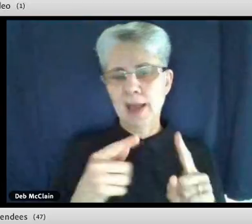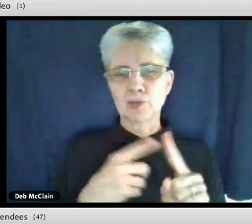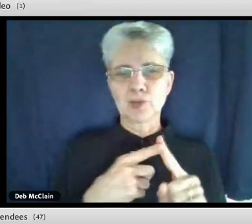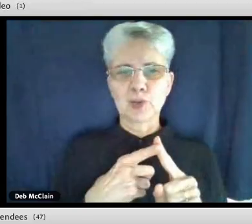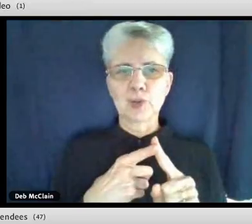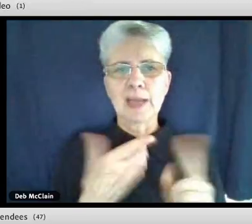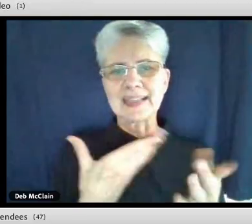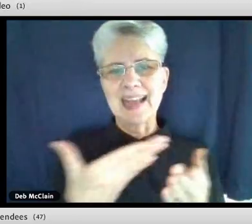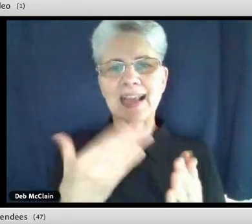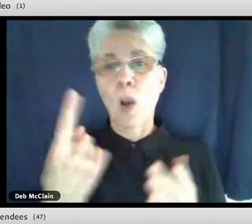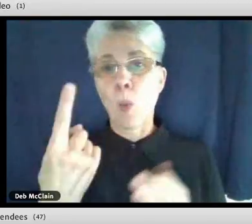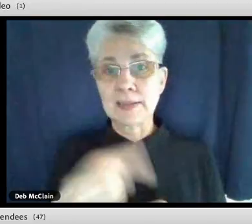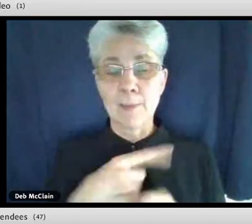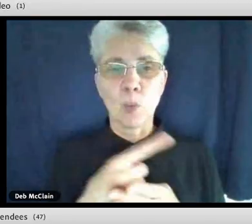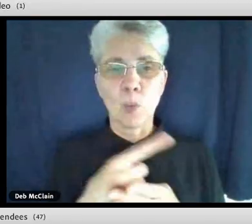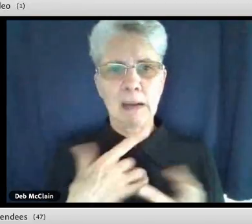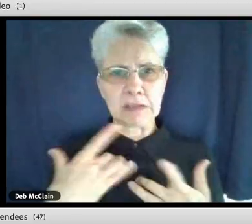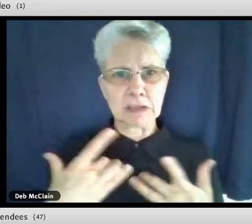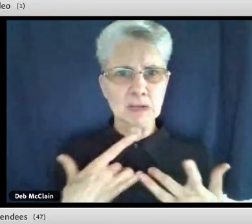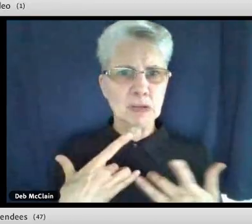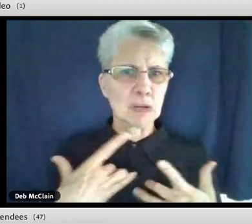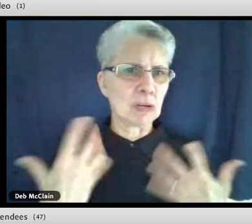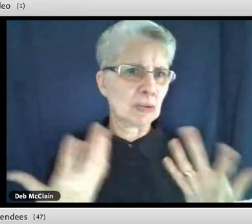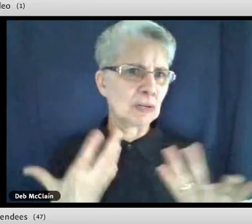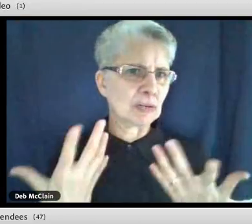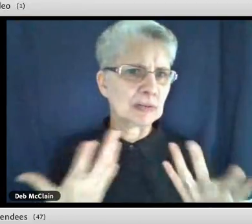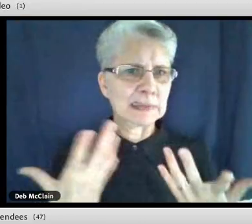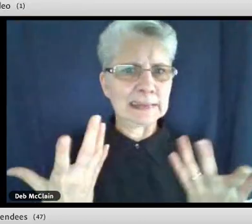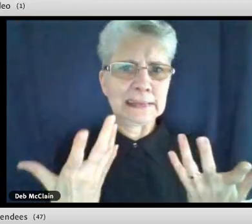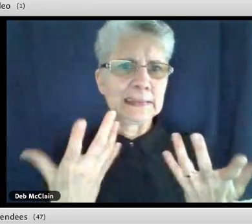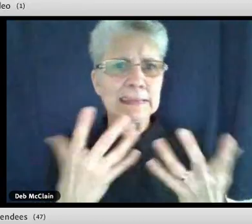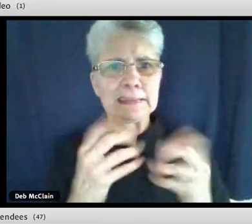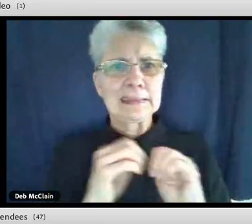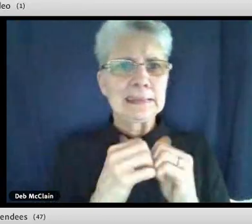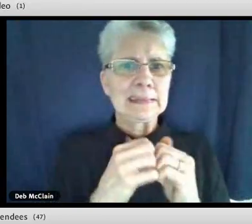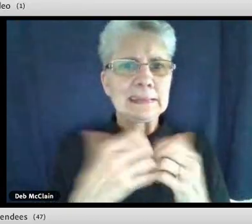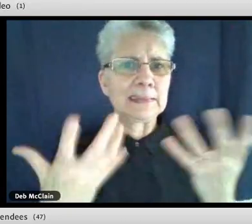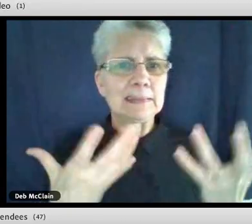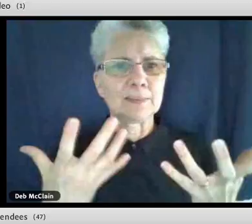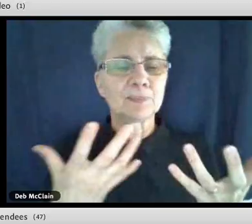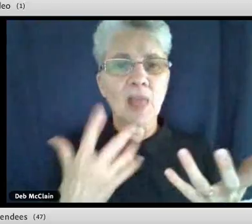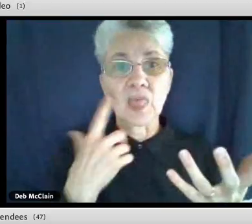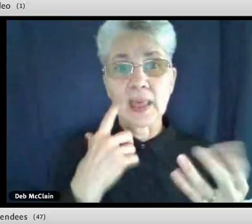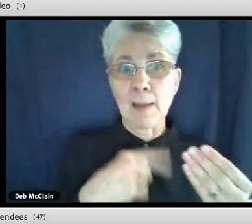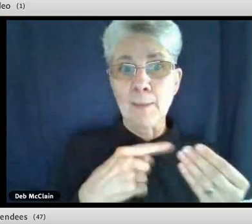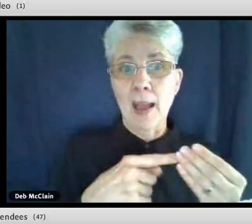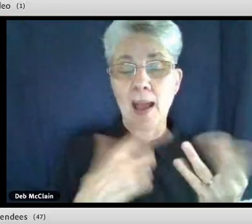So I was concerned about, you know, thinking about, well, can I pick up take-out food.